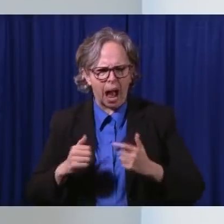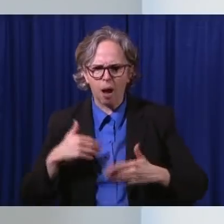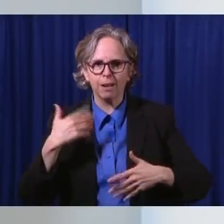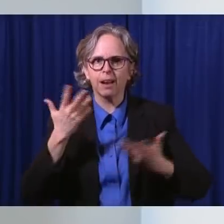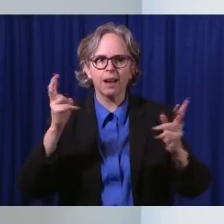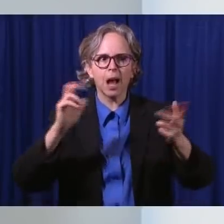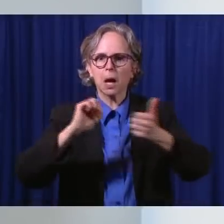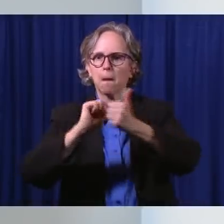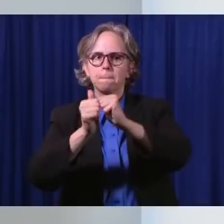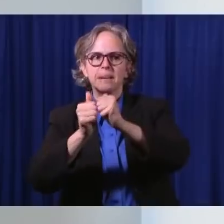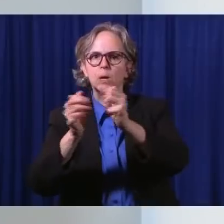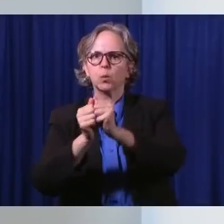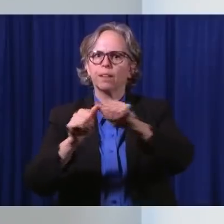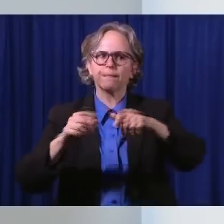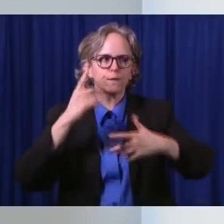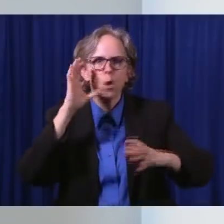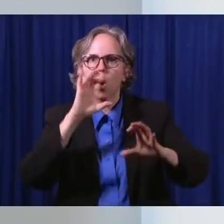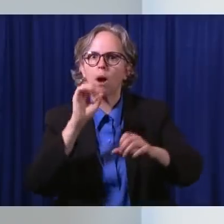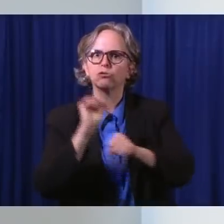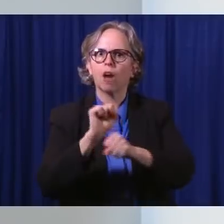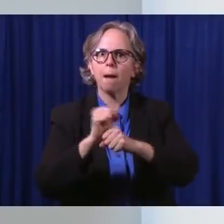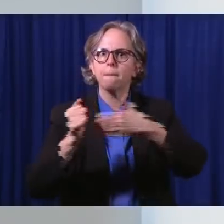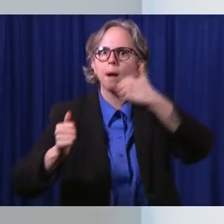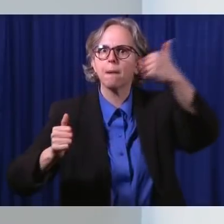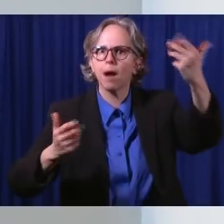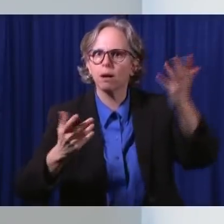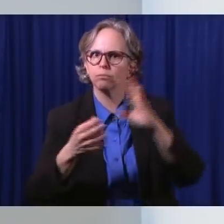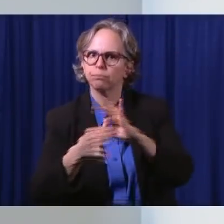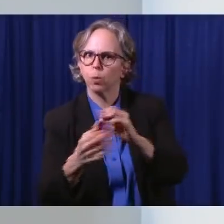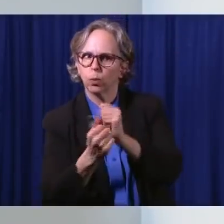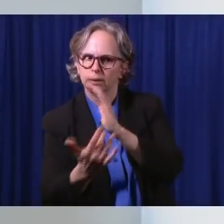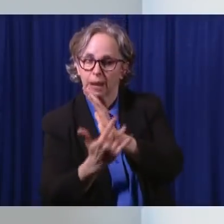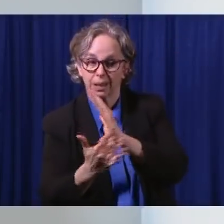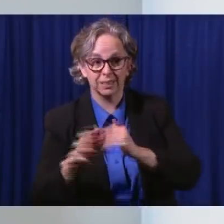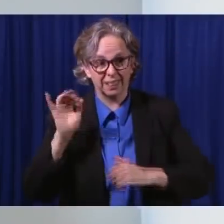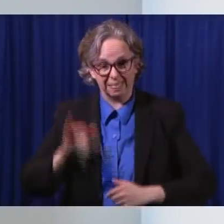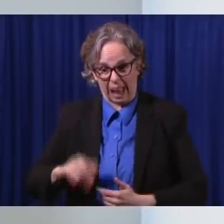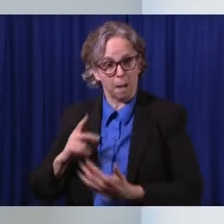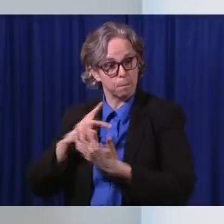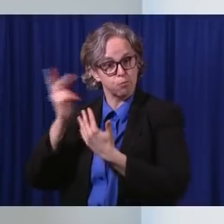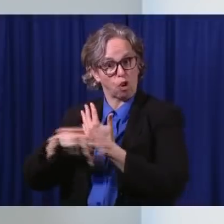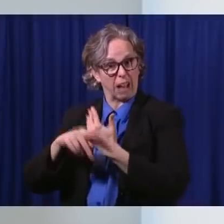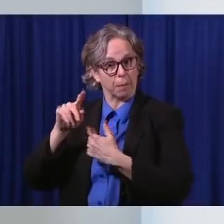BUT TO GIVE PEOPLE THE SKILL THAT IS THEY NEED TO COMPLETE.